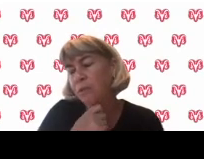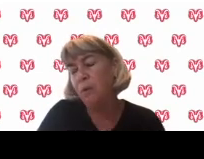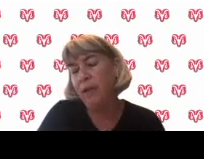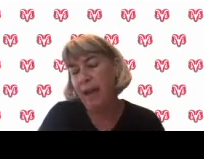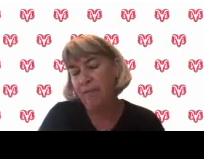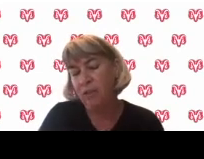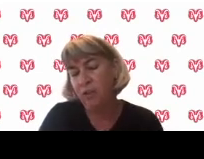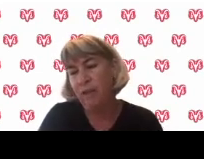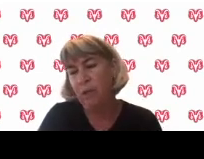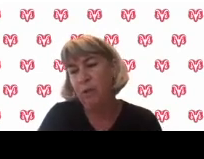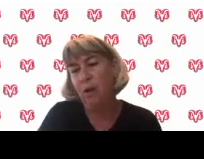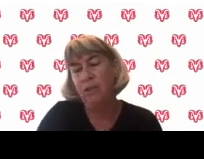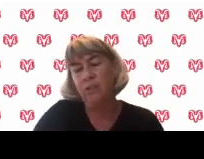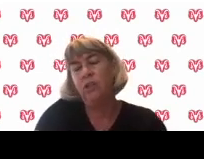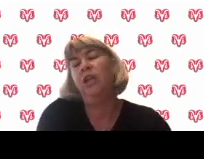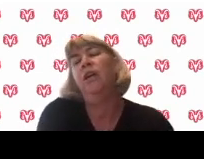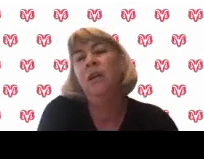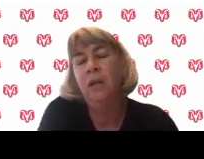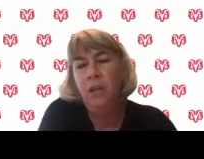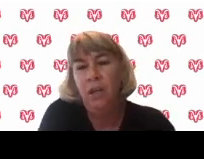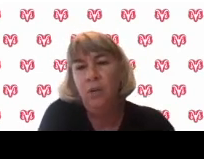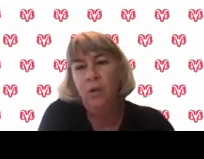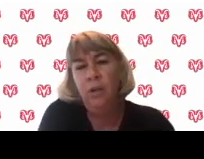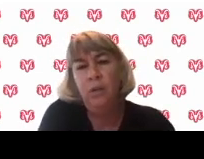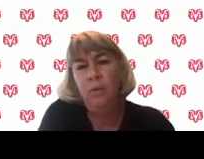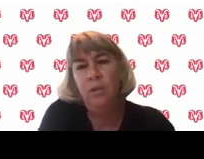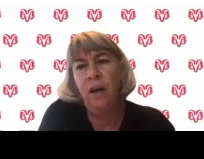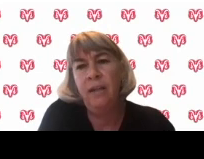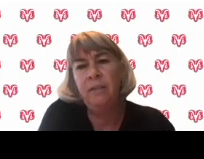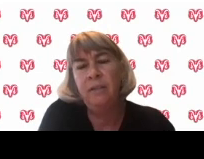So we're going to have a survey where you can also share your your thoughts.